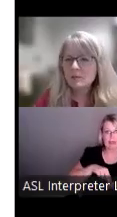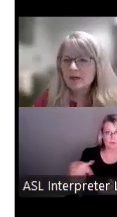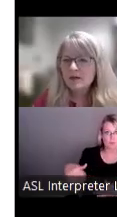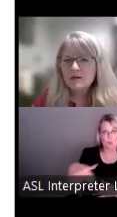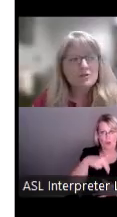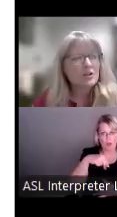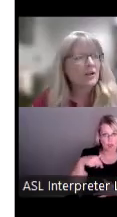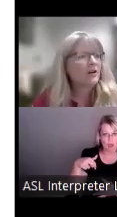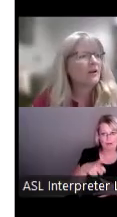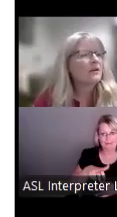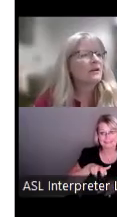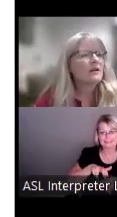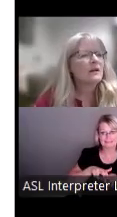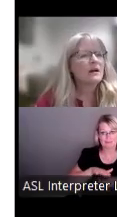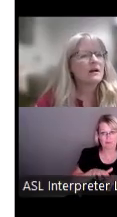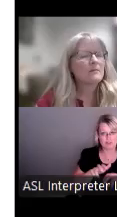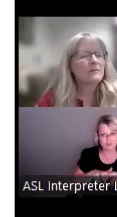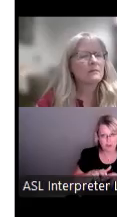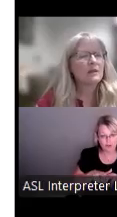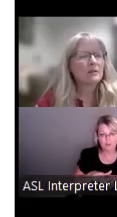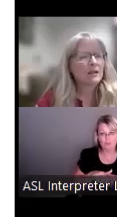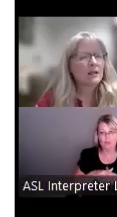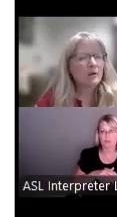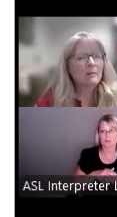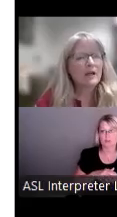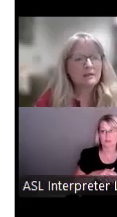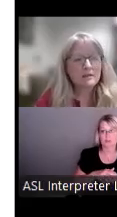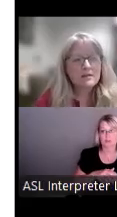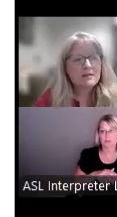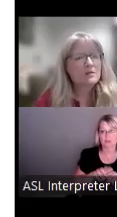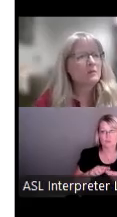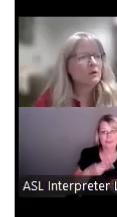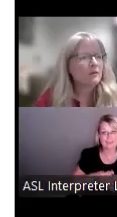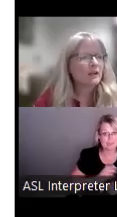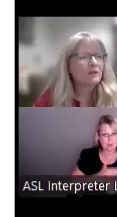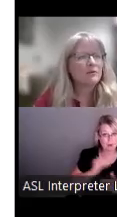upright on a chair, be able to keep our balance as we're moving